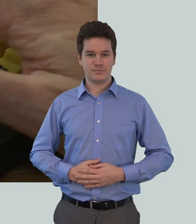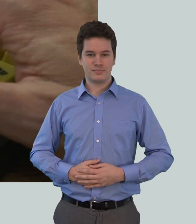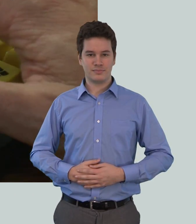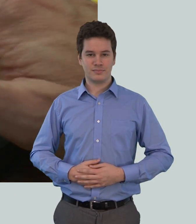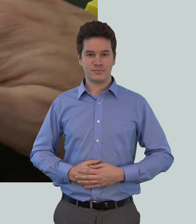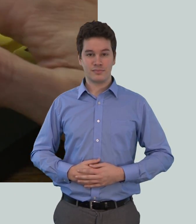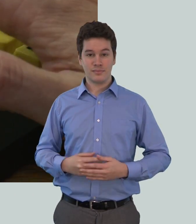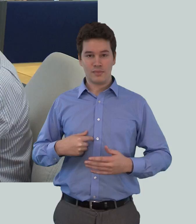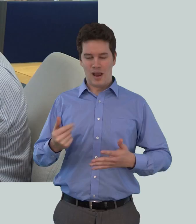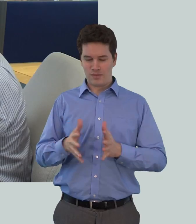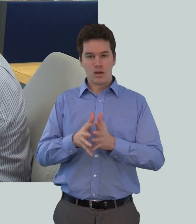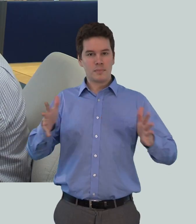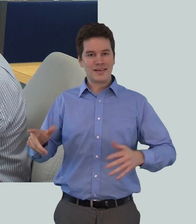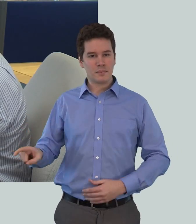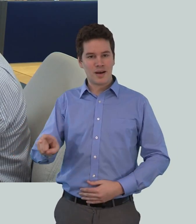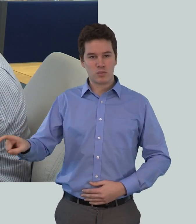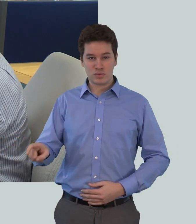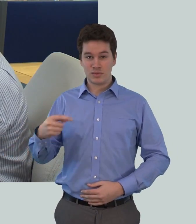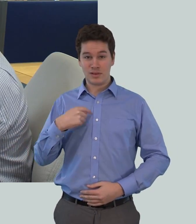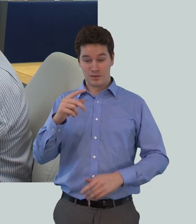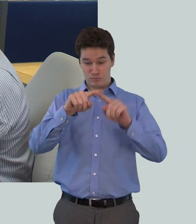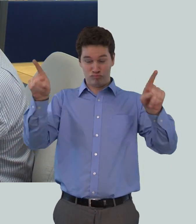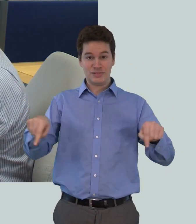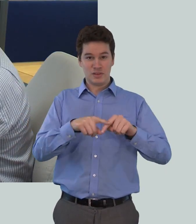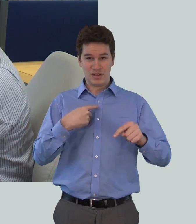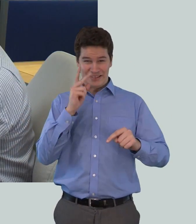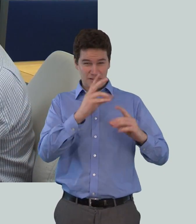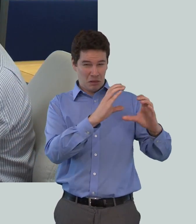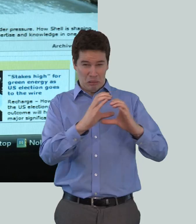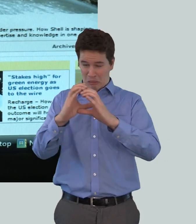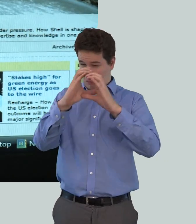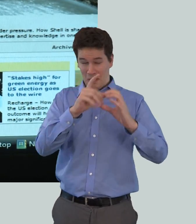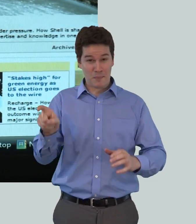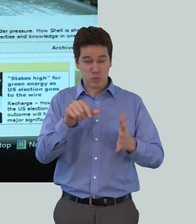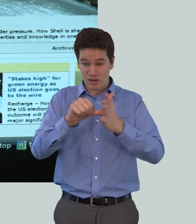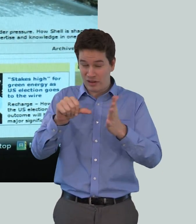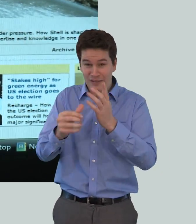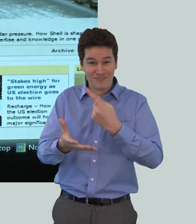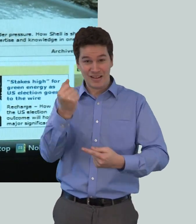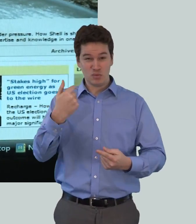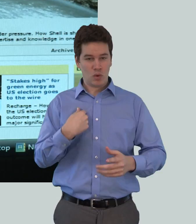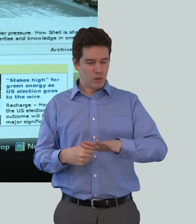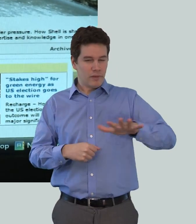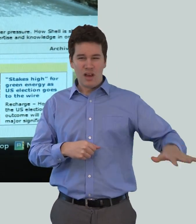I also have a large mouse. I can only see a small part of the screen at once, so I can’t even find the mouse at the moment. So I point it down to the left, so I now know where it is!